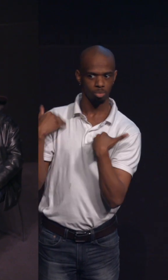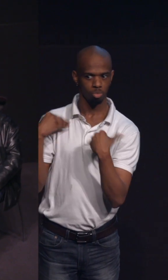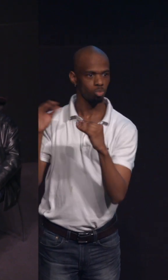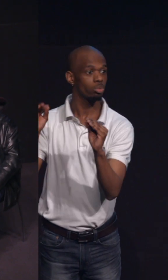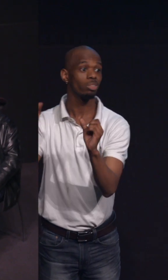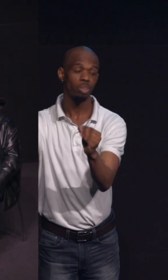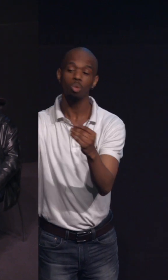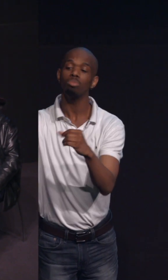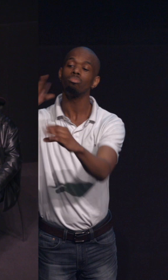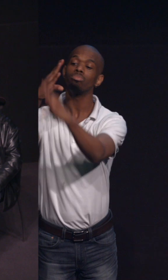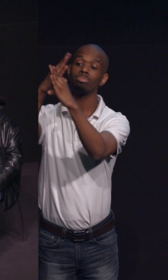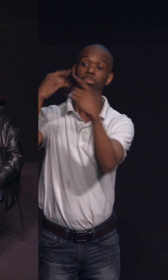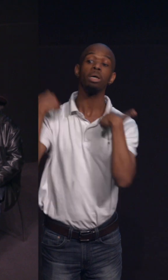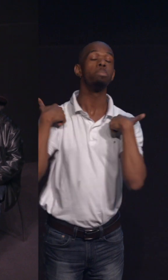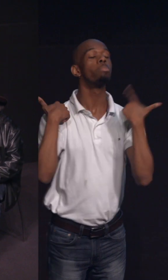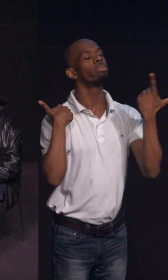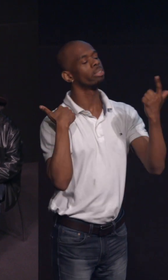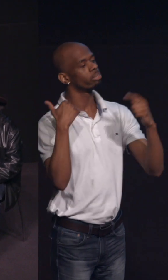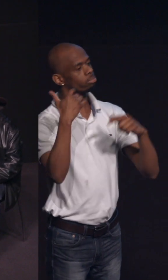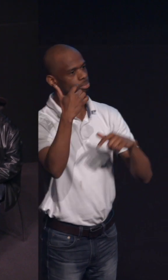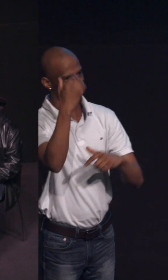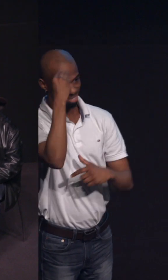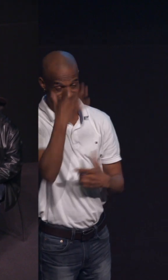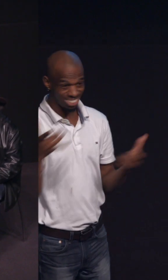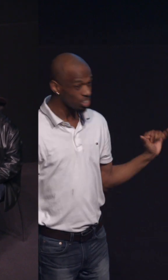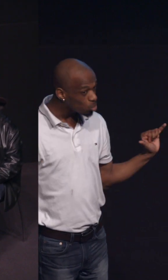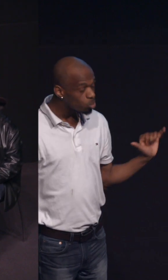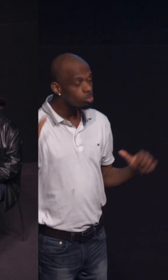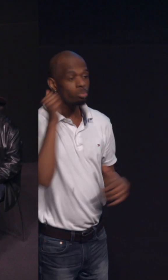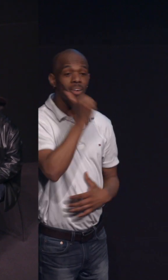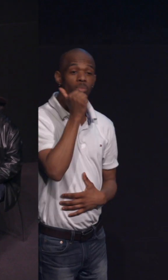that I get a call near every day wanting me to send